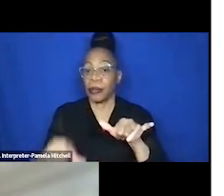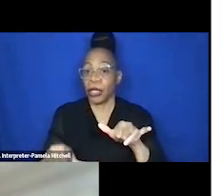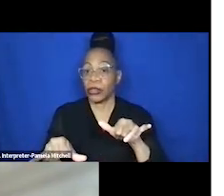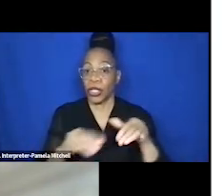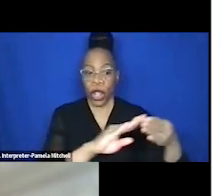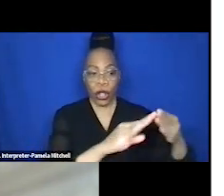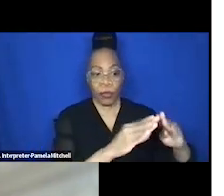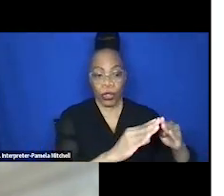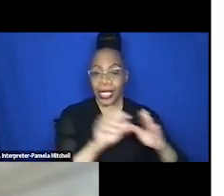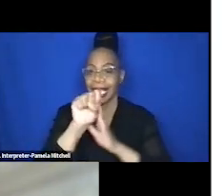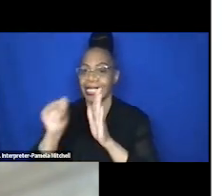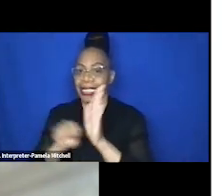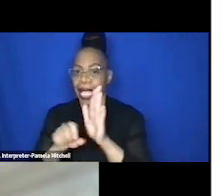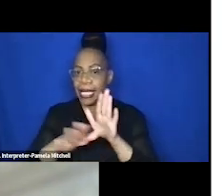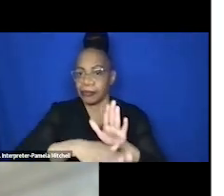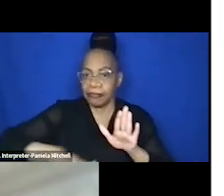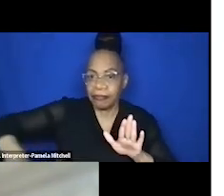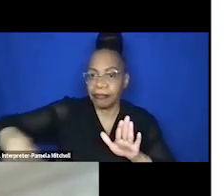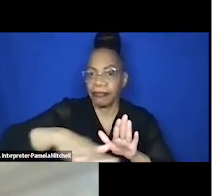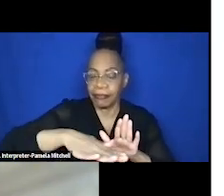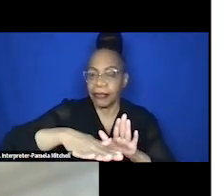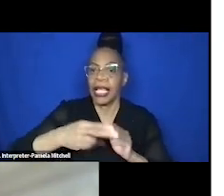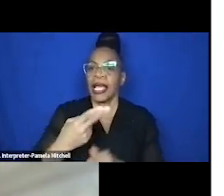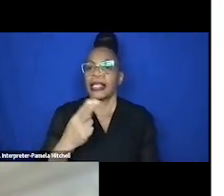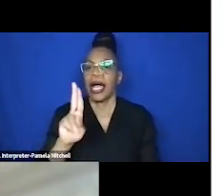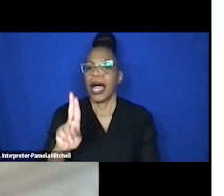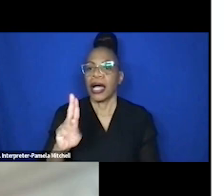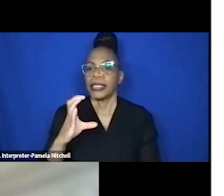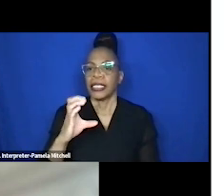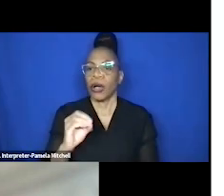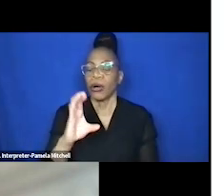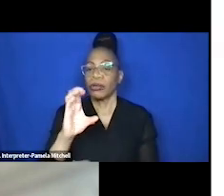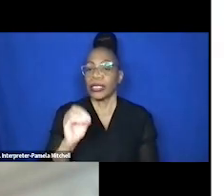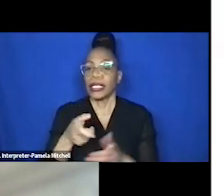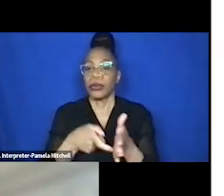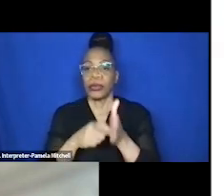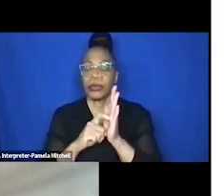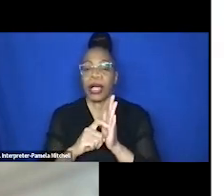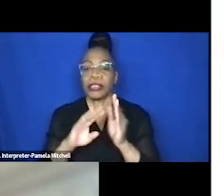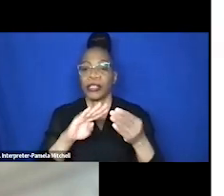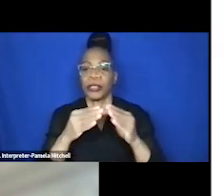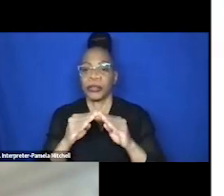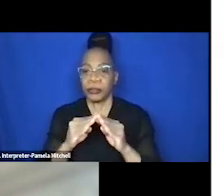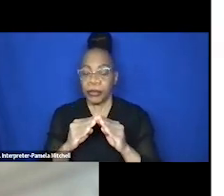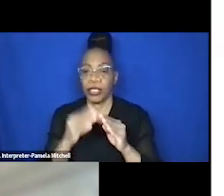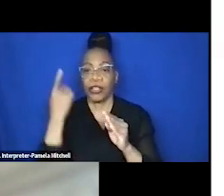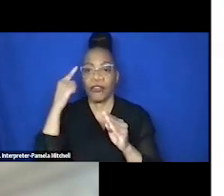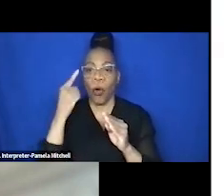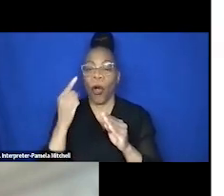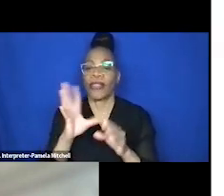The HUD CoC program requires a community-wide commitment to ending homelessness, which includes promoting access to